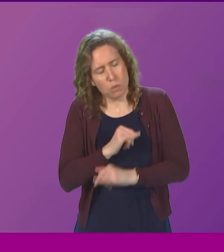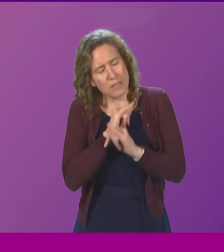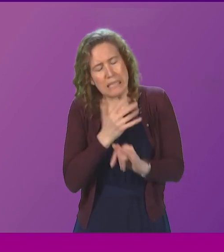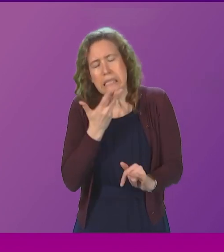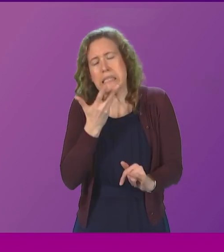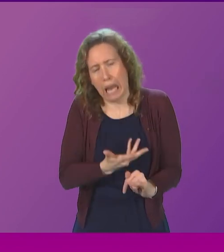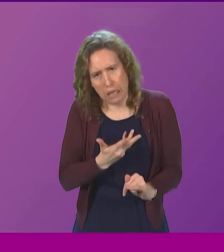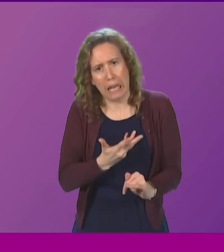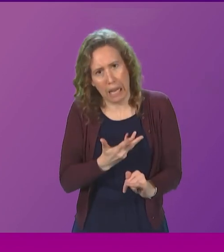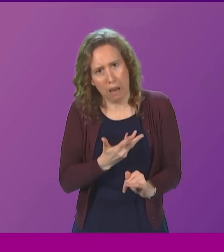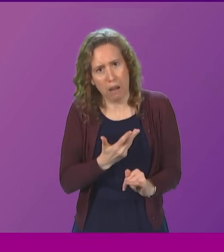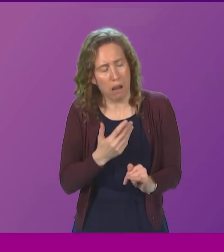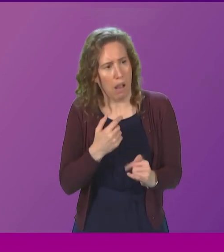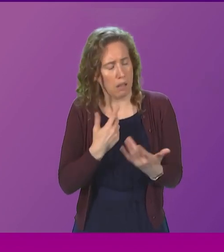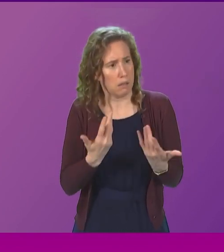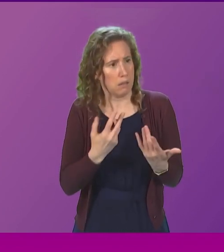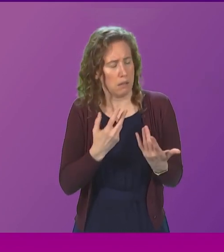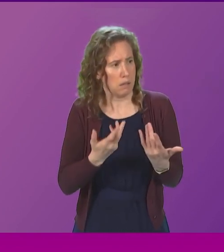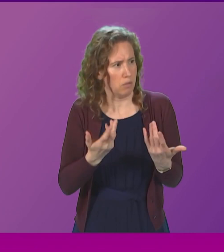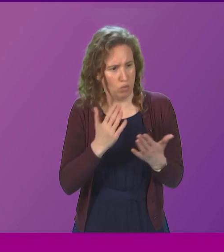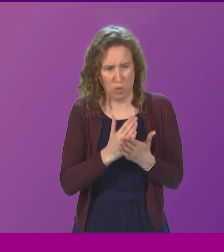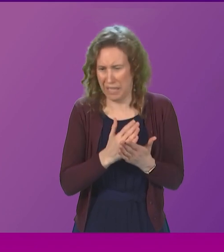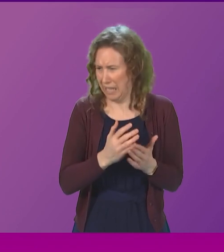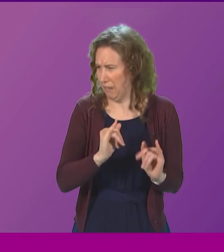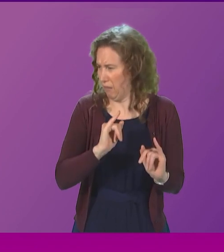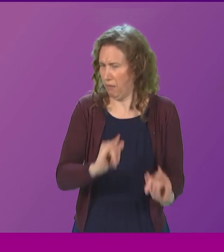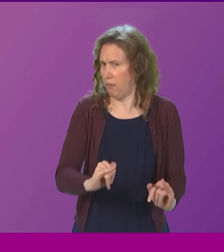and medieval act, as it was described by Russell Findlay.